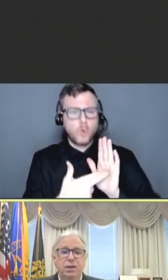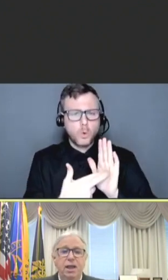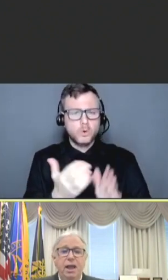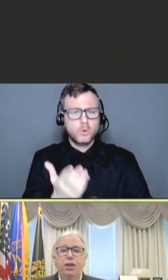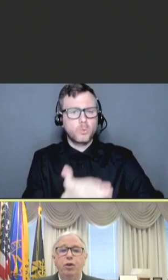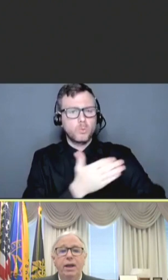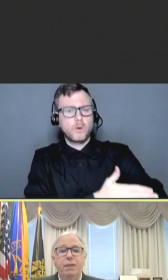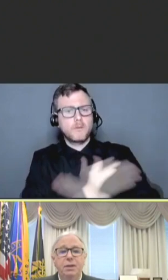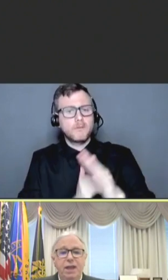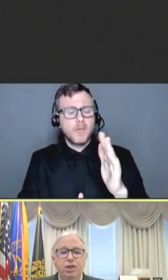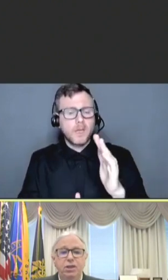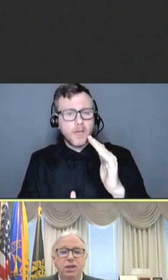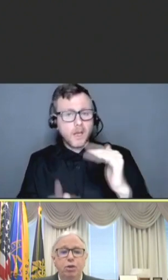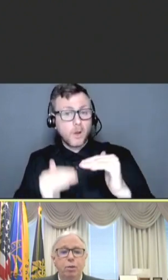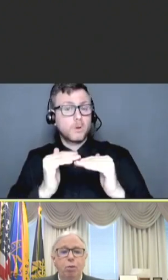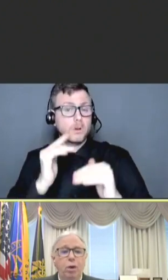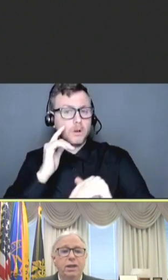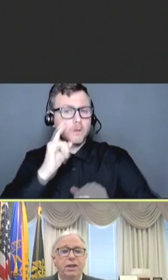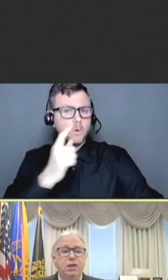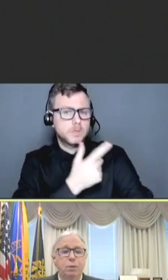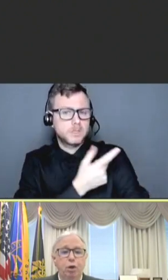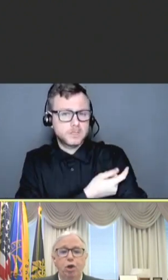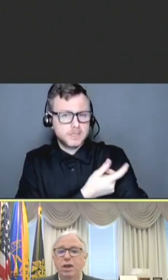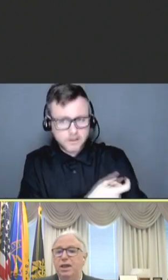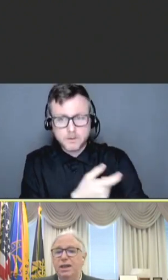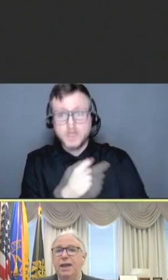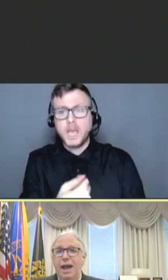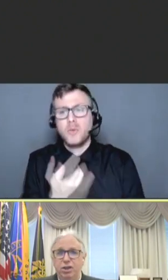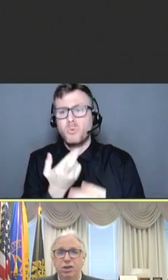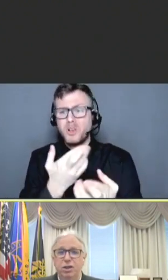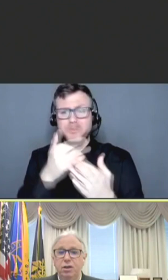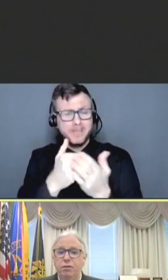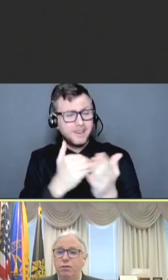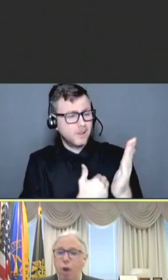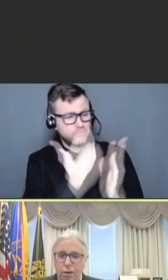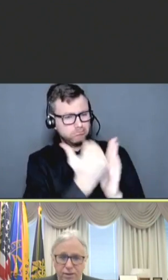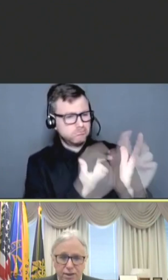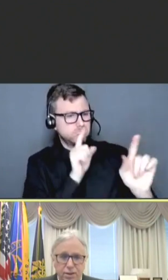and the recommendations in the report can spur needed actions for all of us.